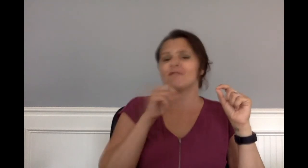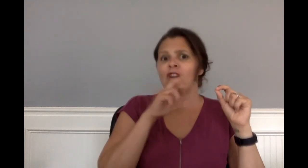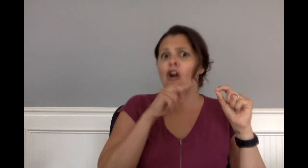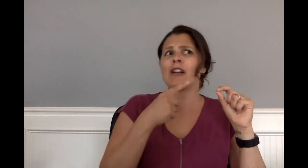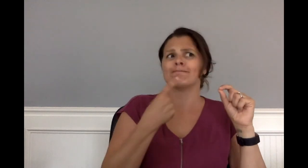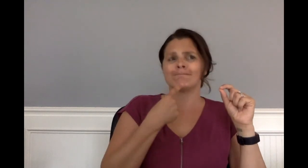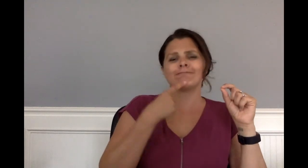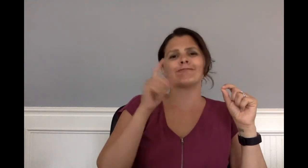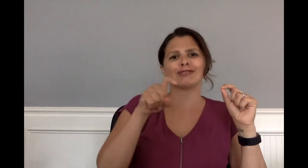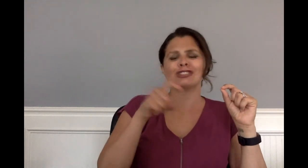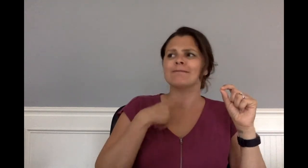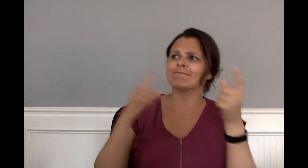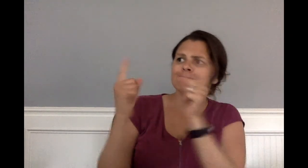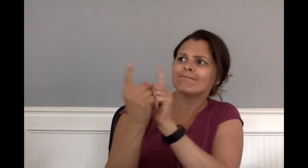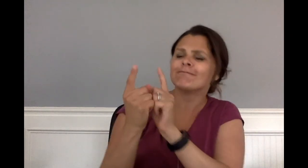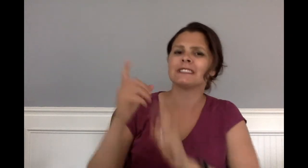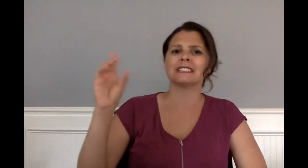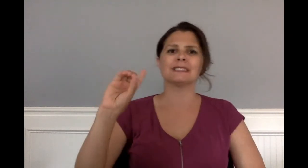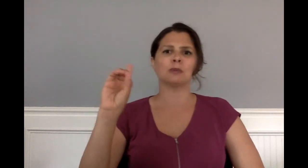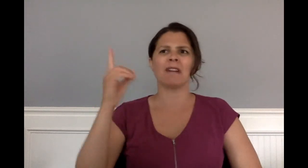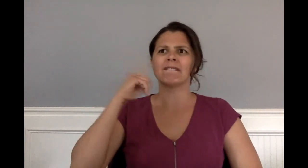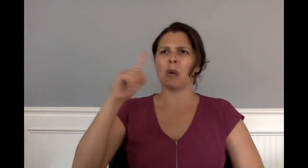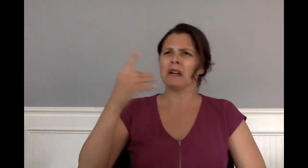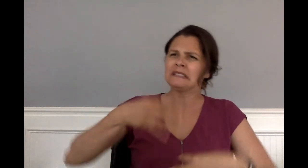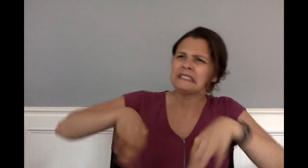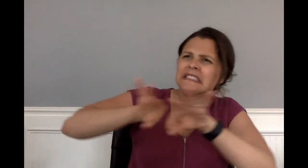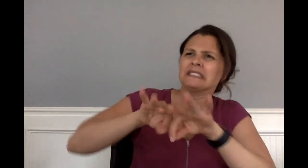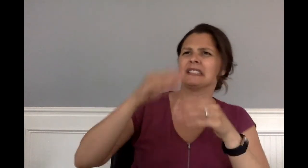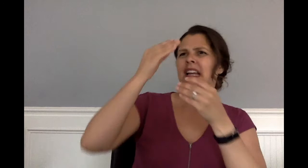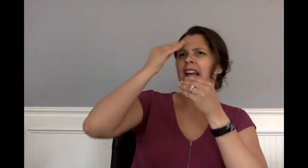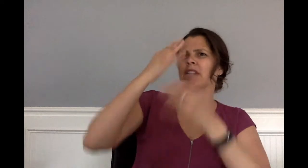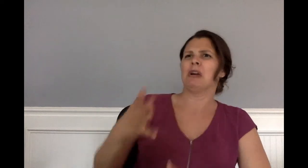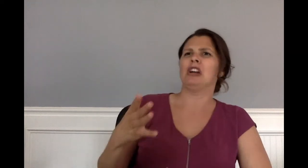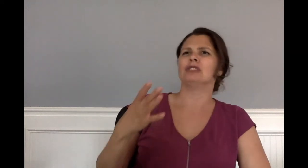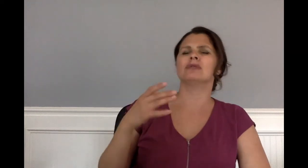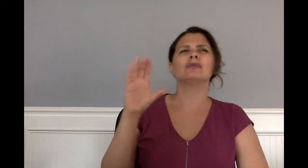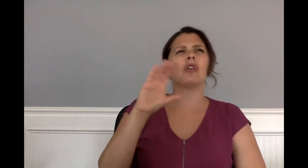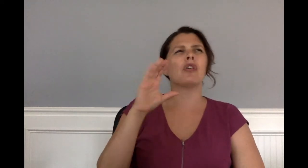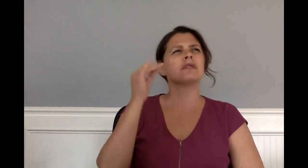Frog had said they needed to go to Desdemona for vital information.